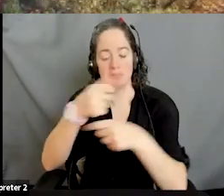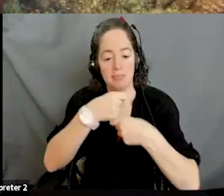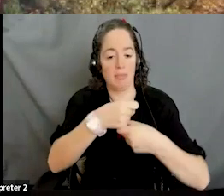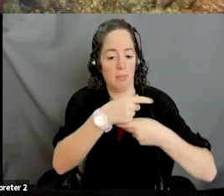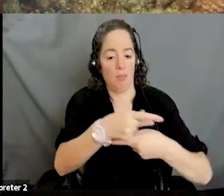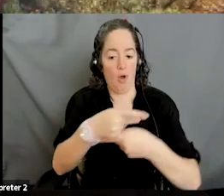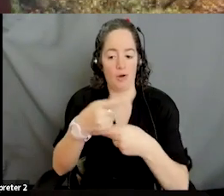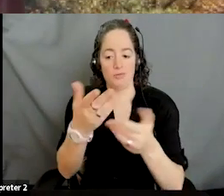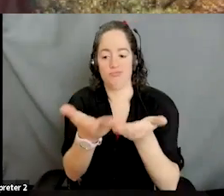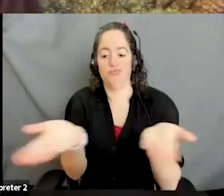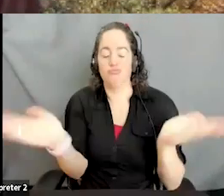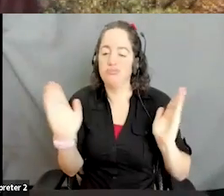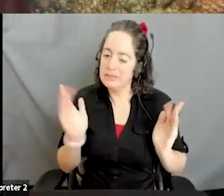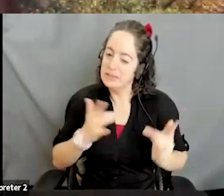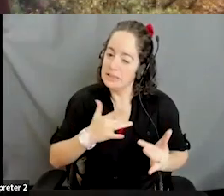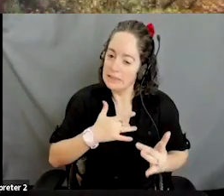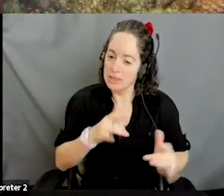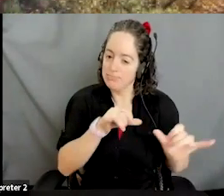Not all, but fairly typical.